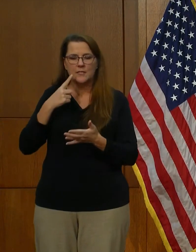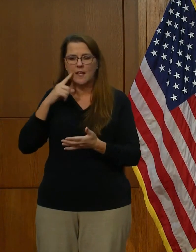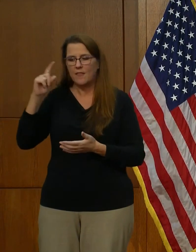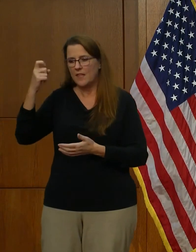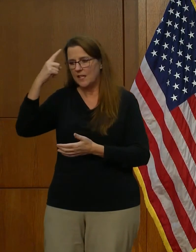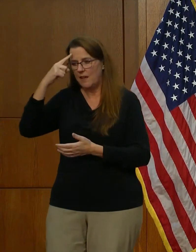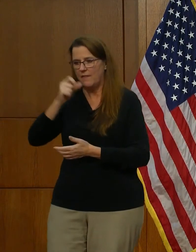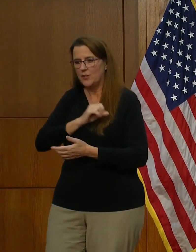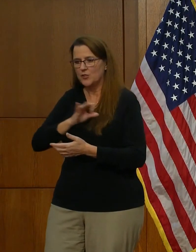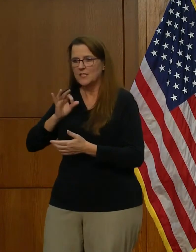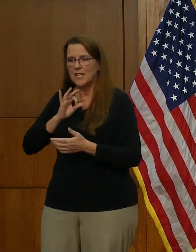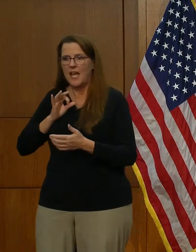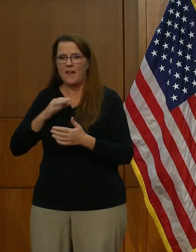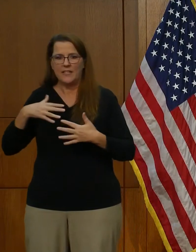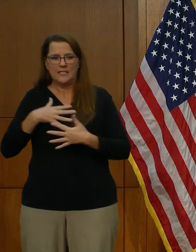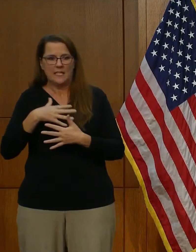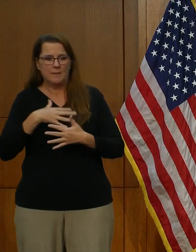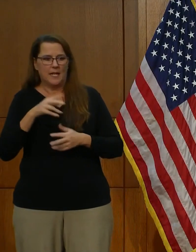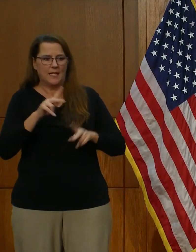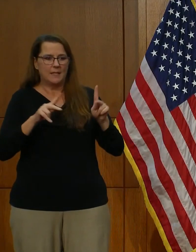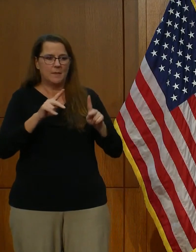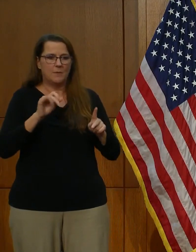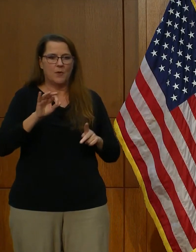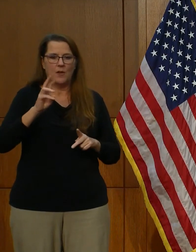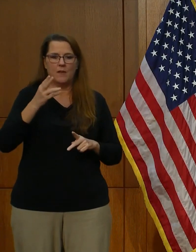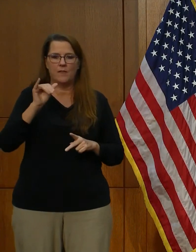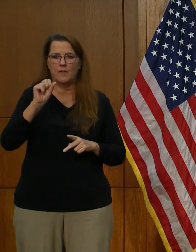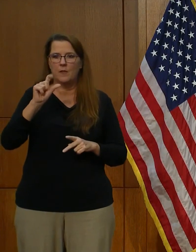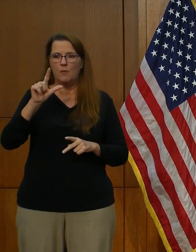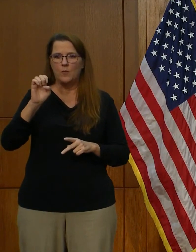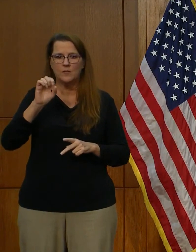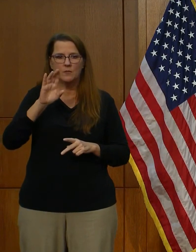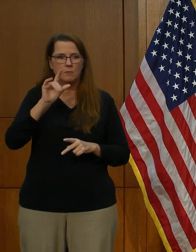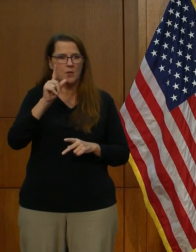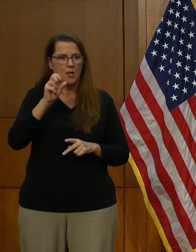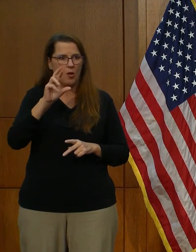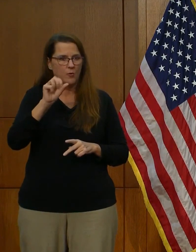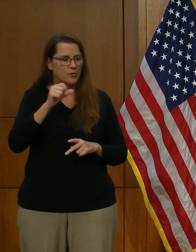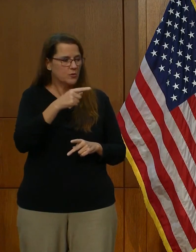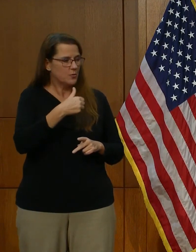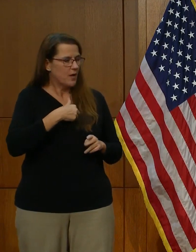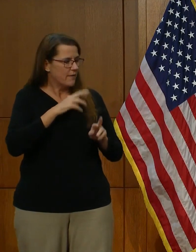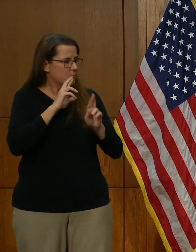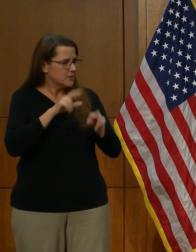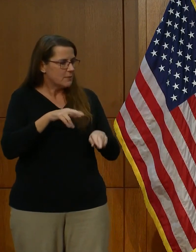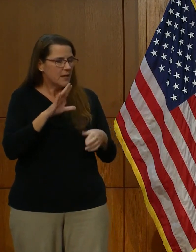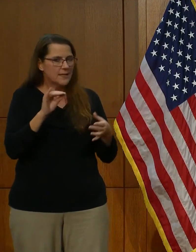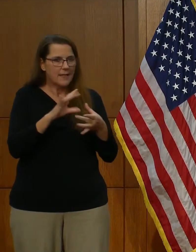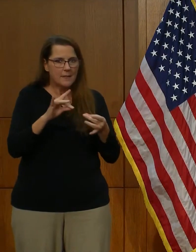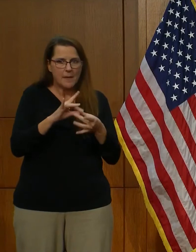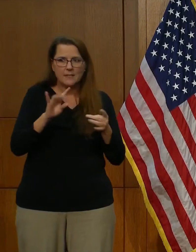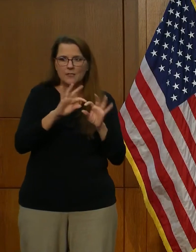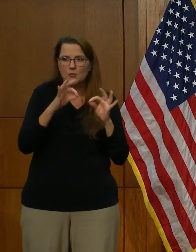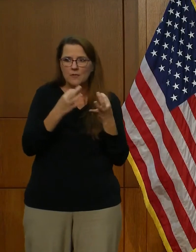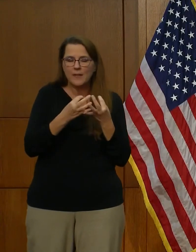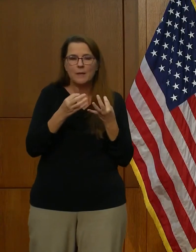BOARD. THE LAWSUIT THAT YOU MENTIONED CLAIMS THAT GOVERNOR STAFF INTIMIDATED THE AGENCY OF THE WHISTLEBLOWER. SO IS THERE A RESPONSE TO THAT FROM THE